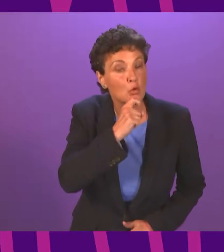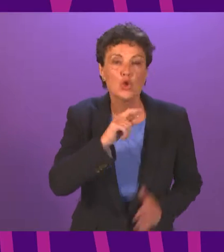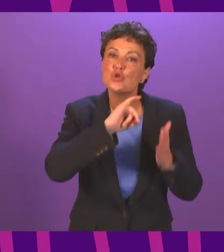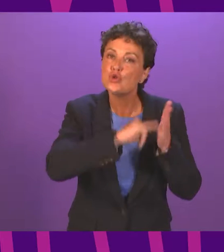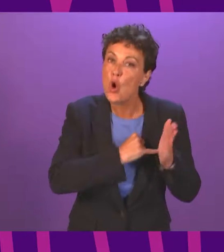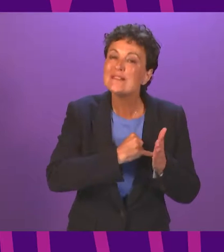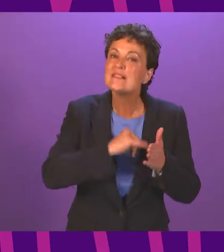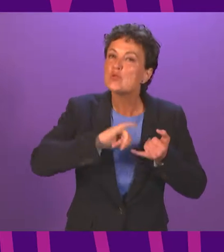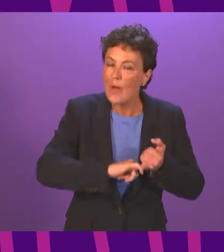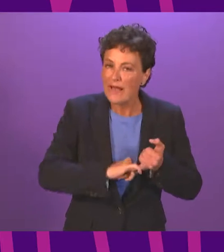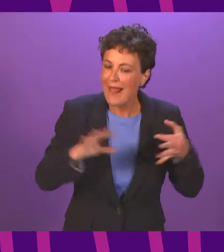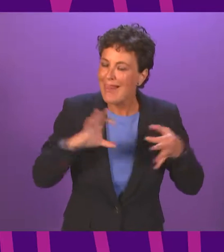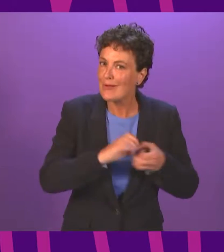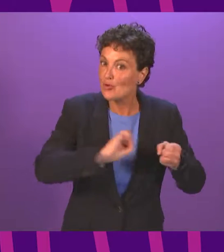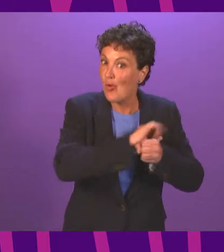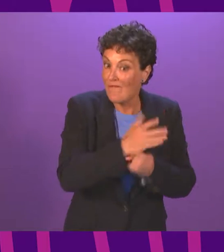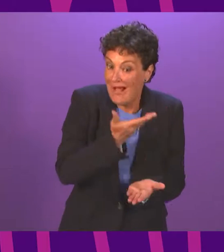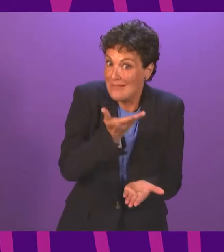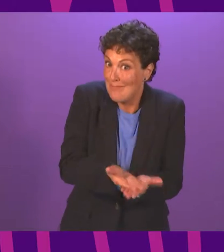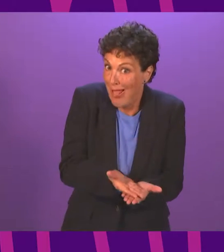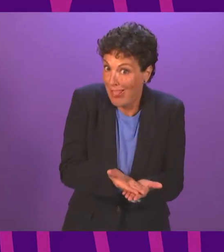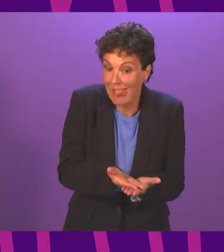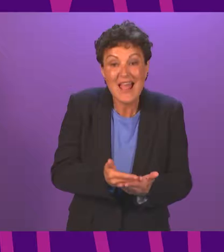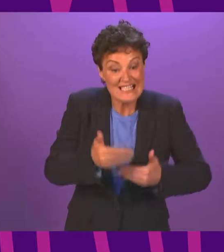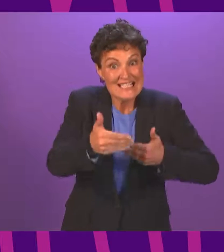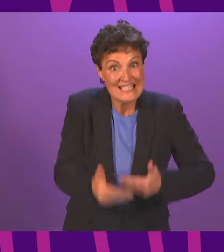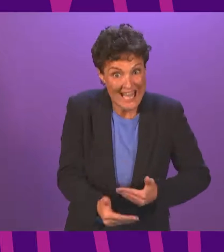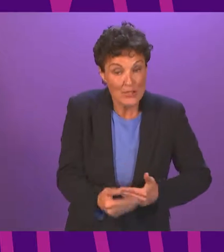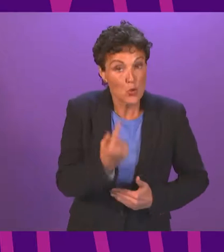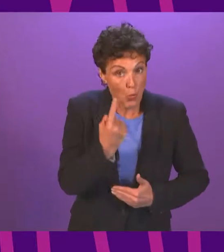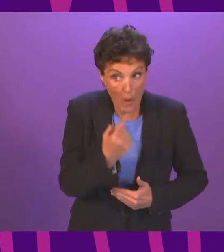(Extension and Expiry) (Scotland) Bill at stage 1 be agreed to. Members should cast